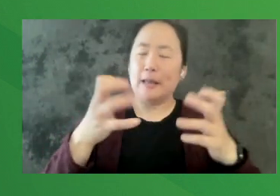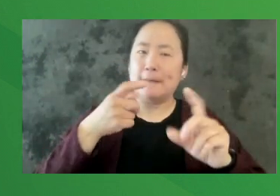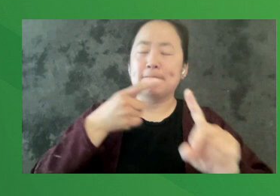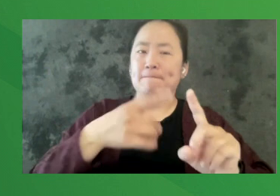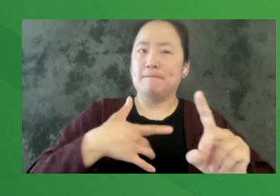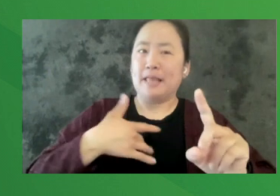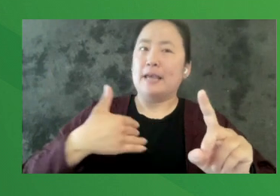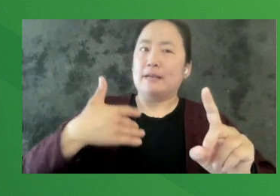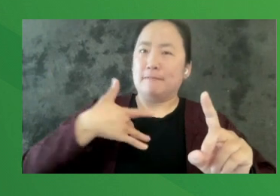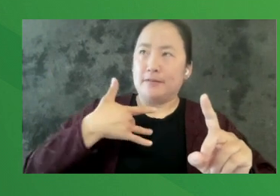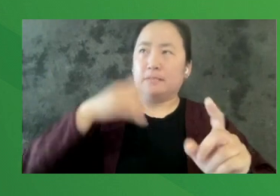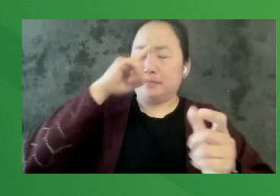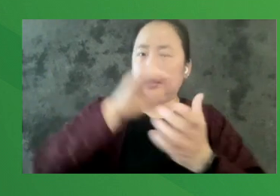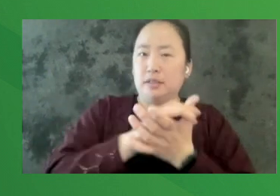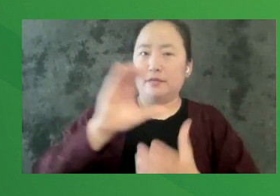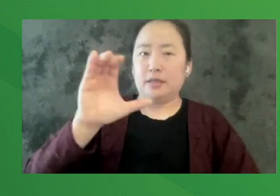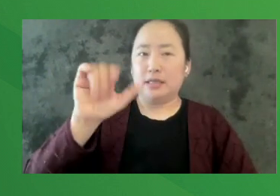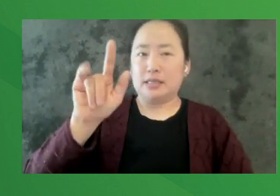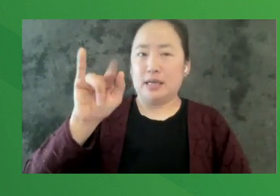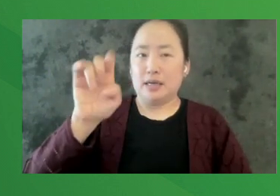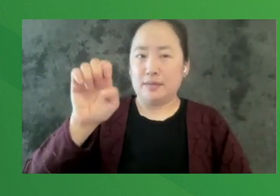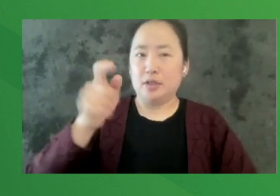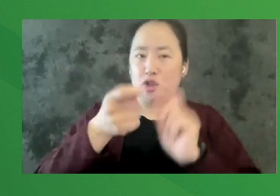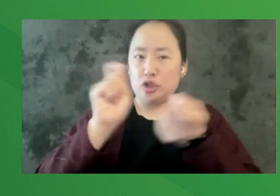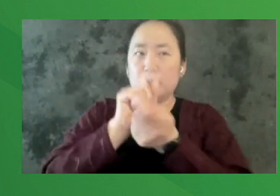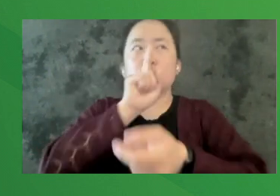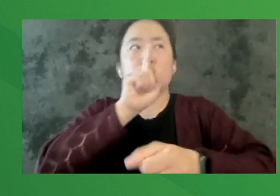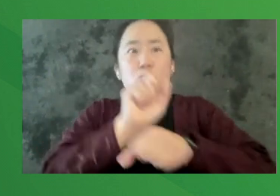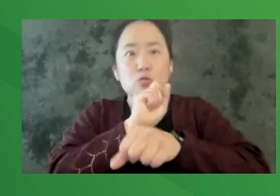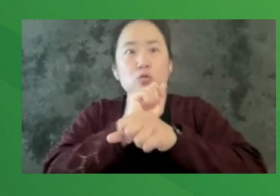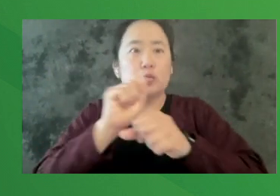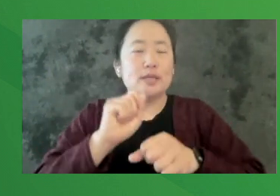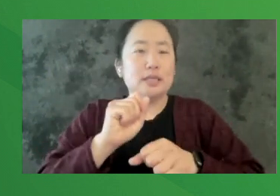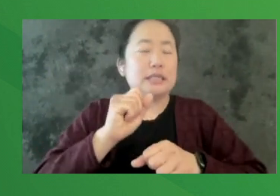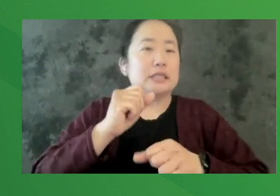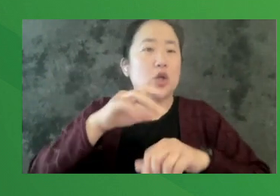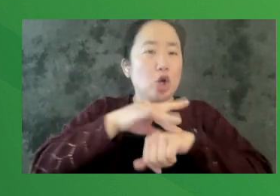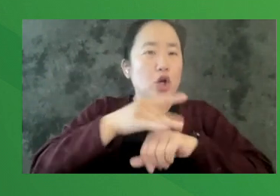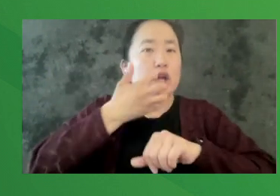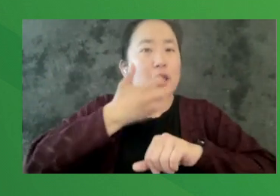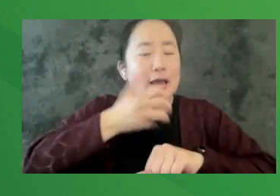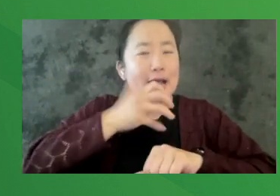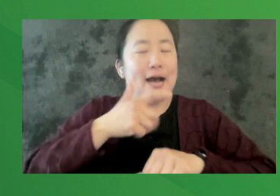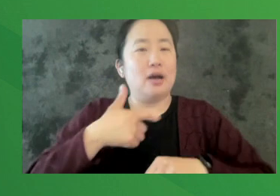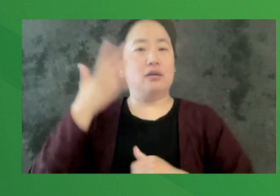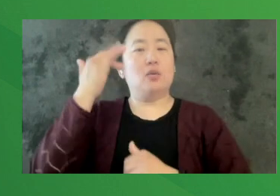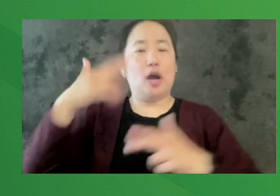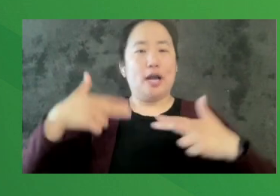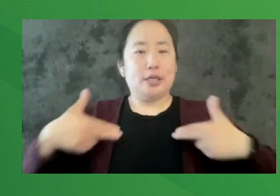because of human activities, but they worry about the impact on themselves and future generations.